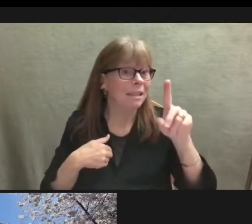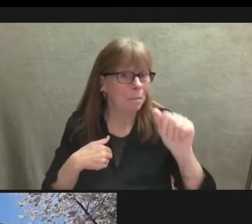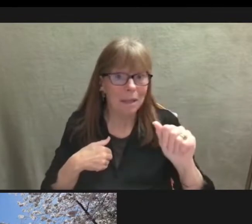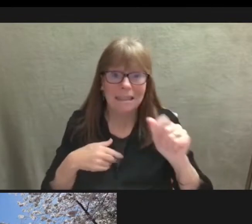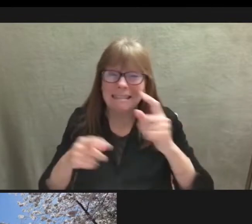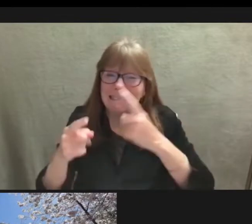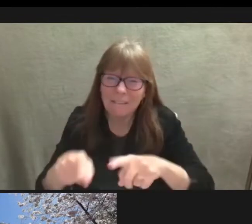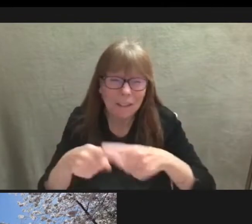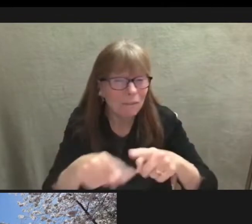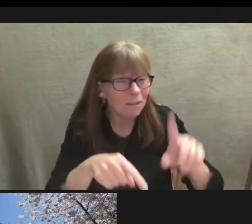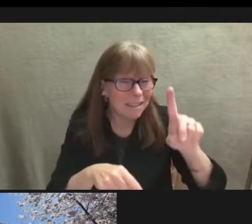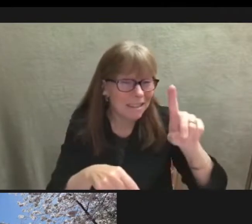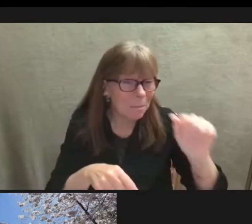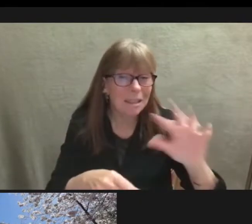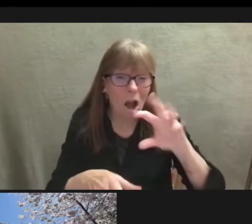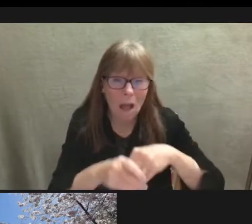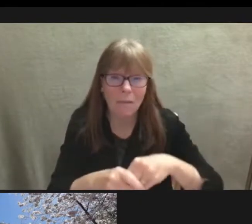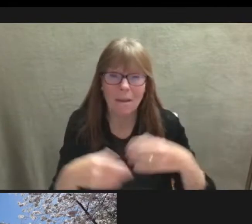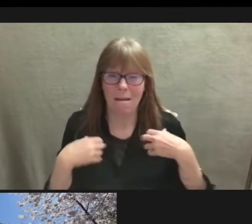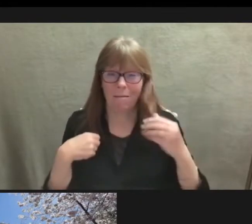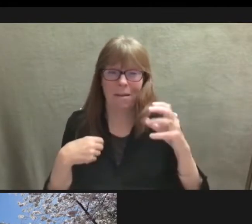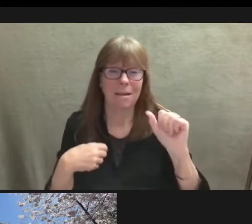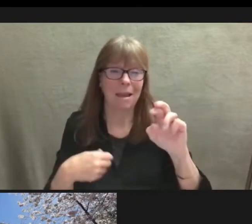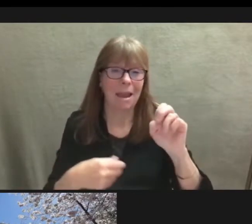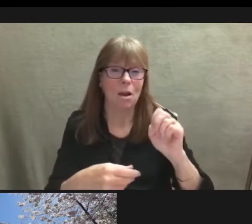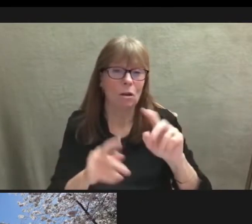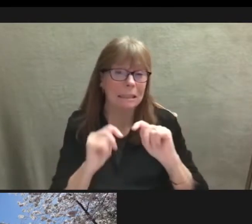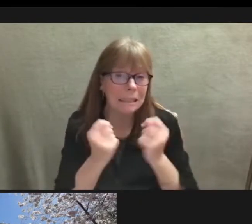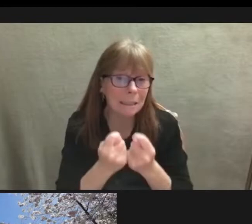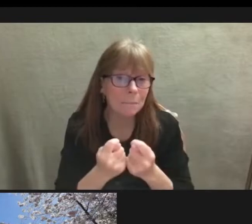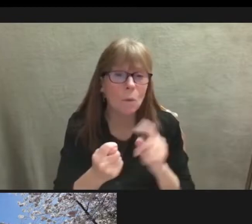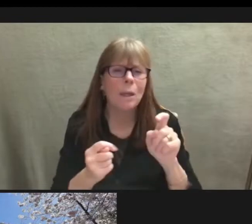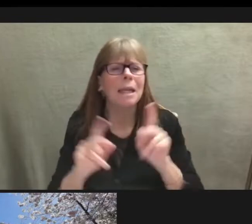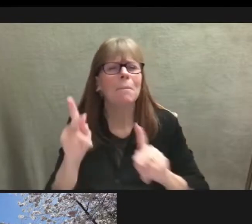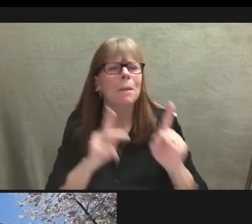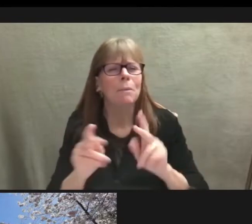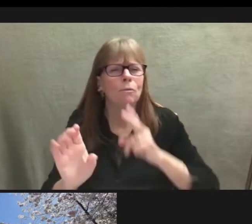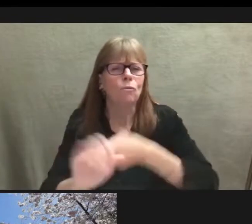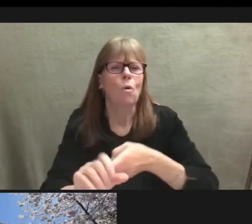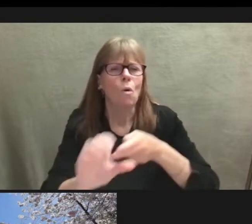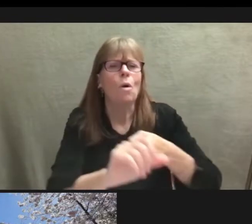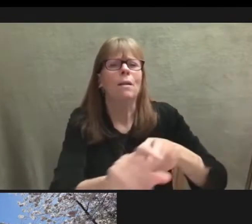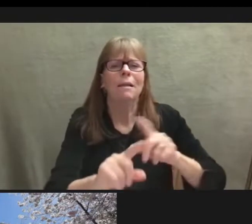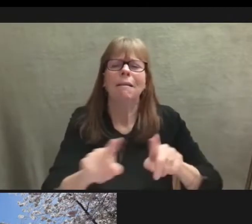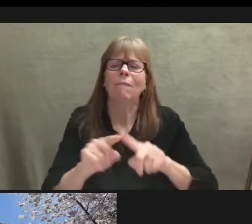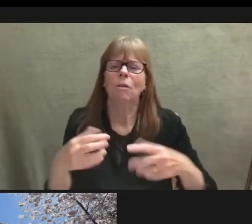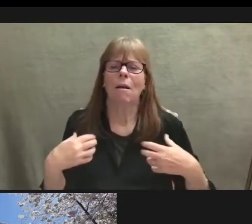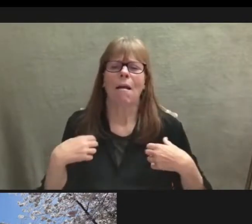certainly need representations on boards, healthcare systems boards of directors.